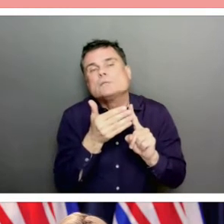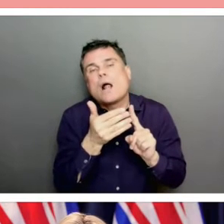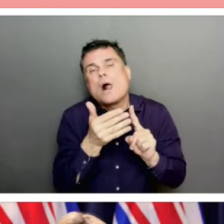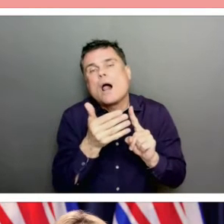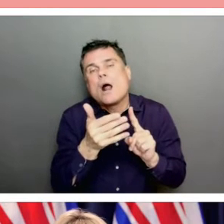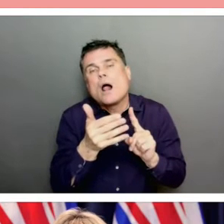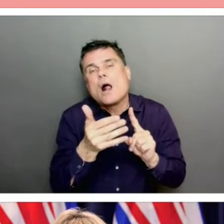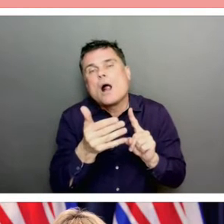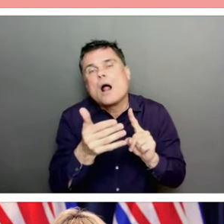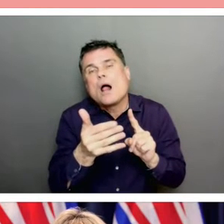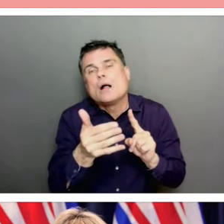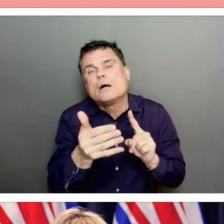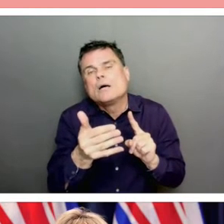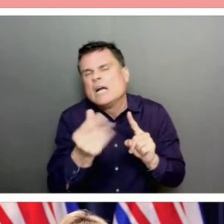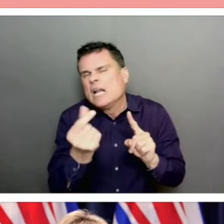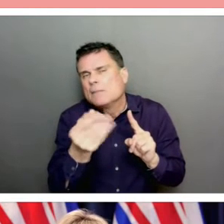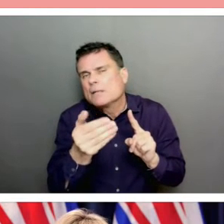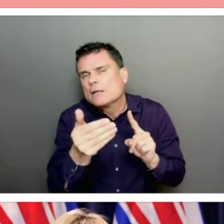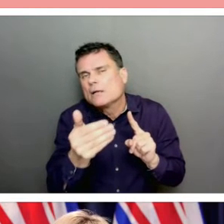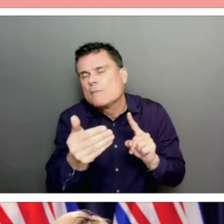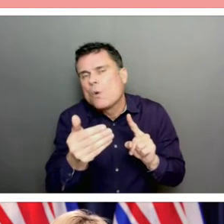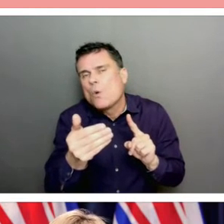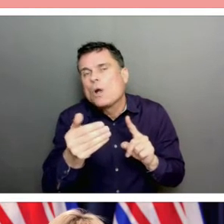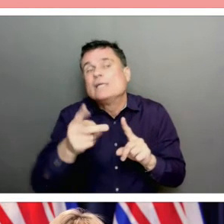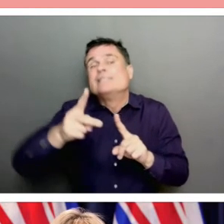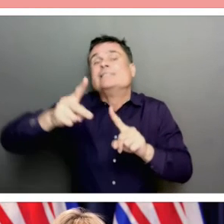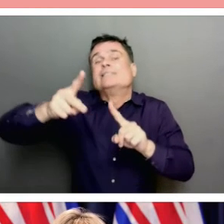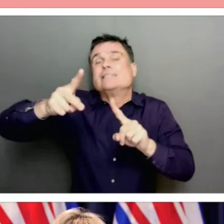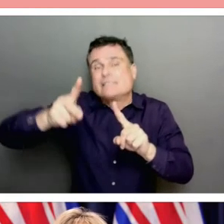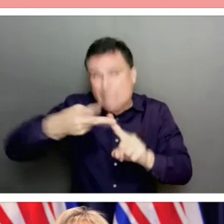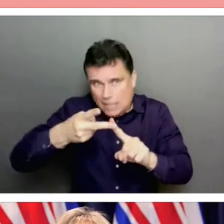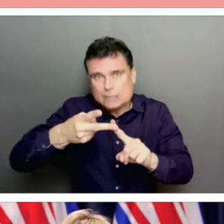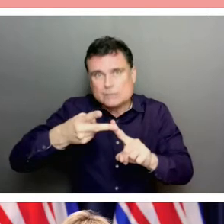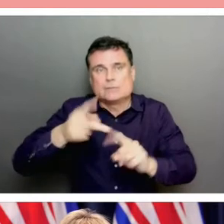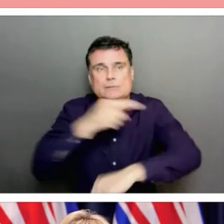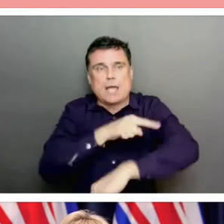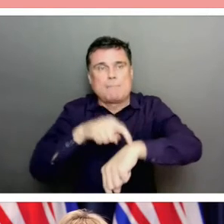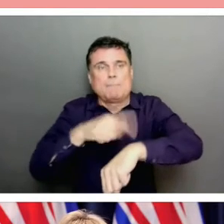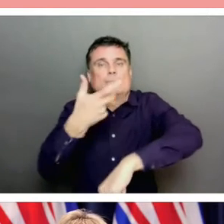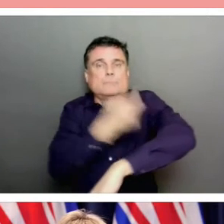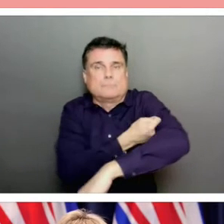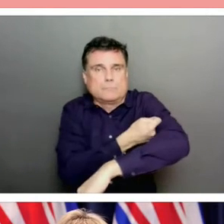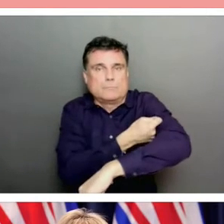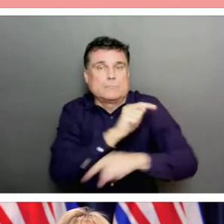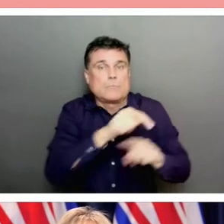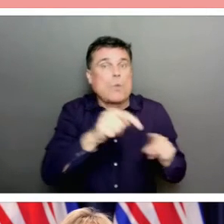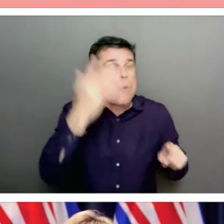dose. This helps us in terms of understanding and protecting as many people as possible